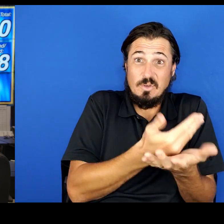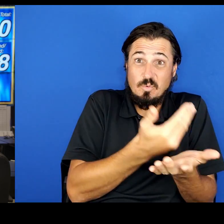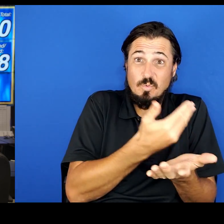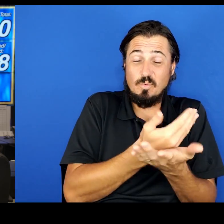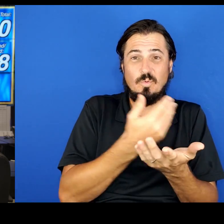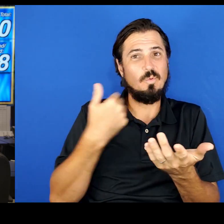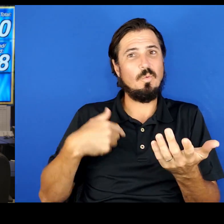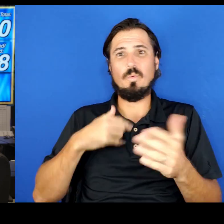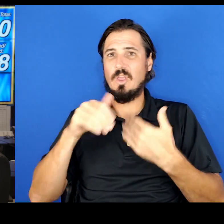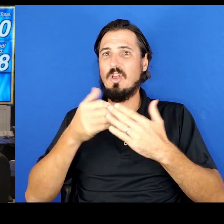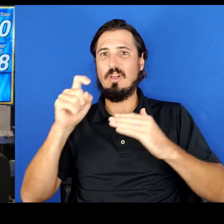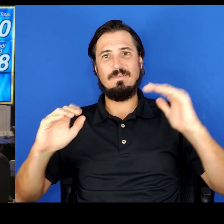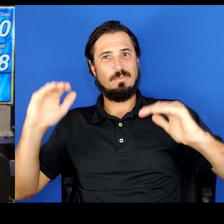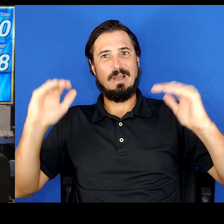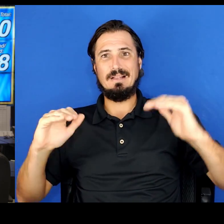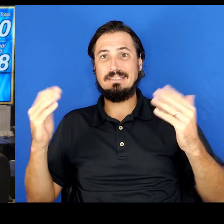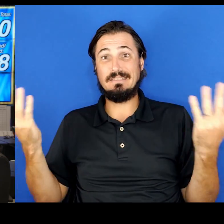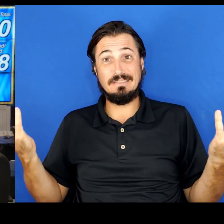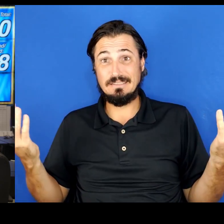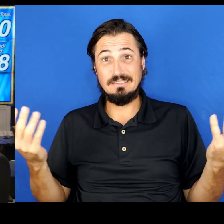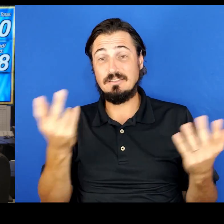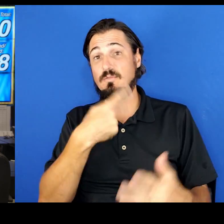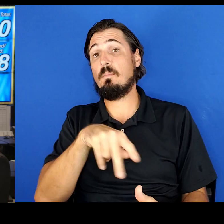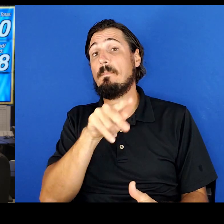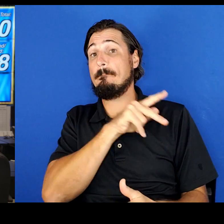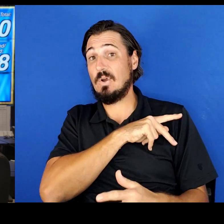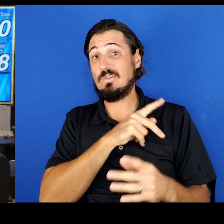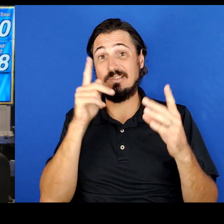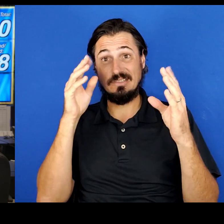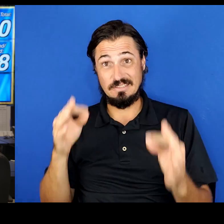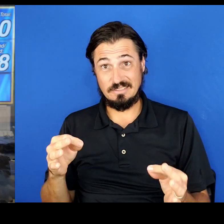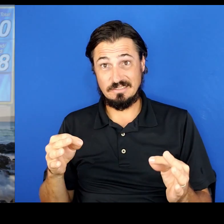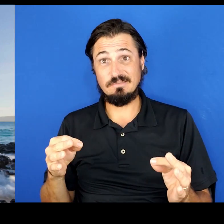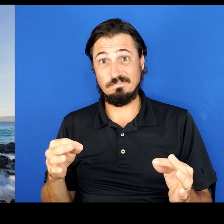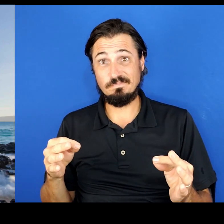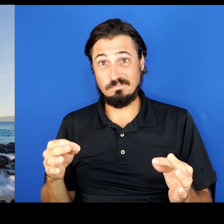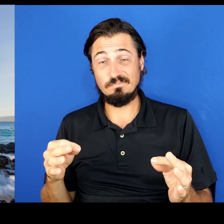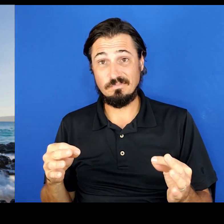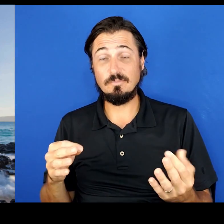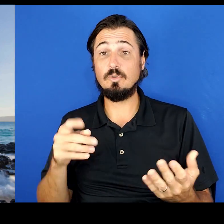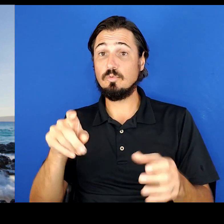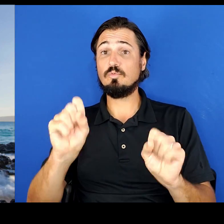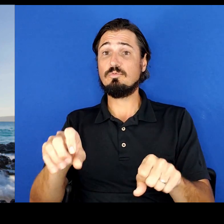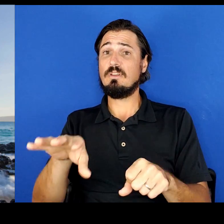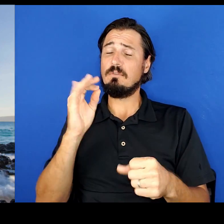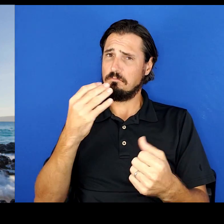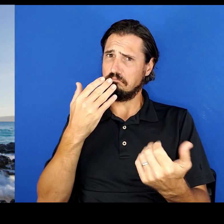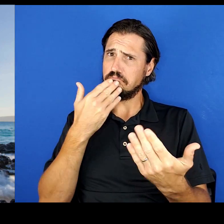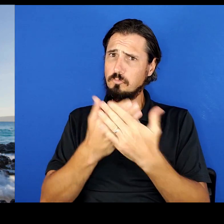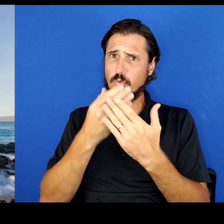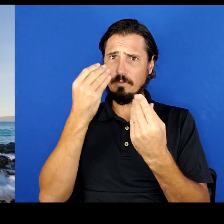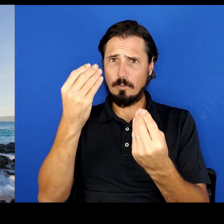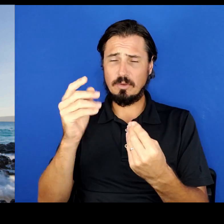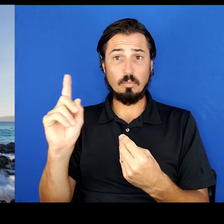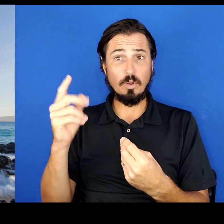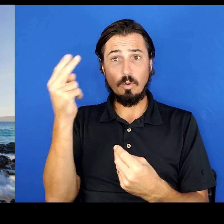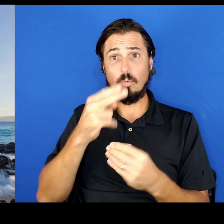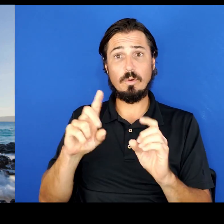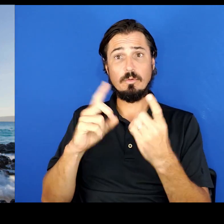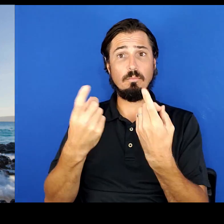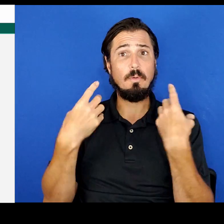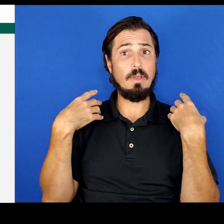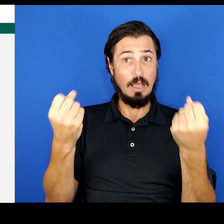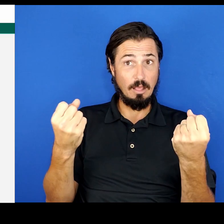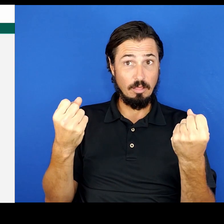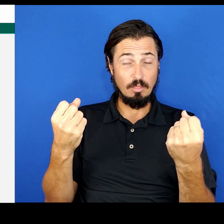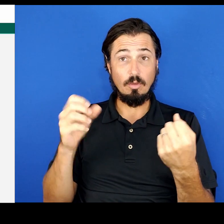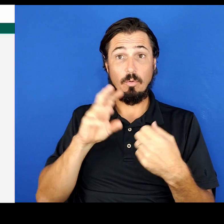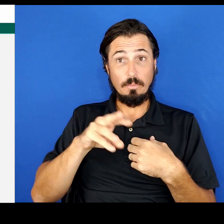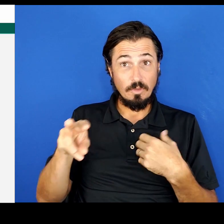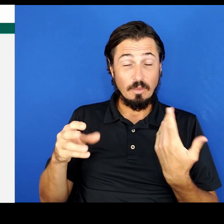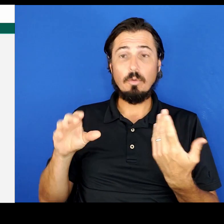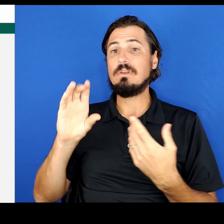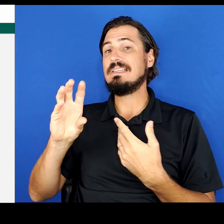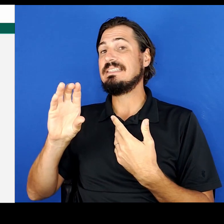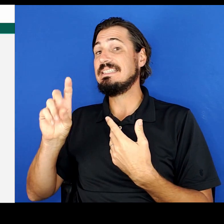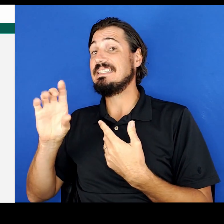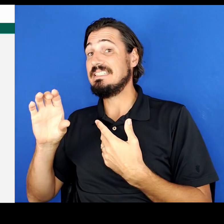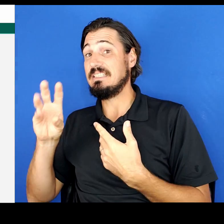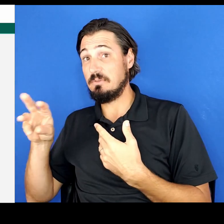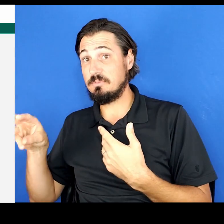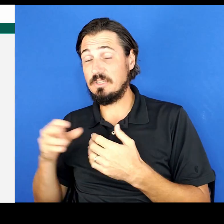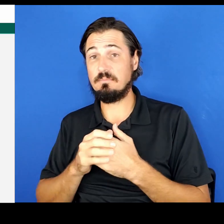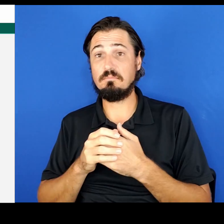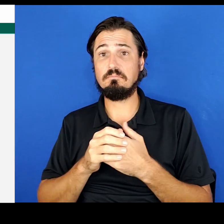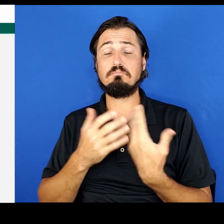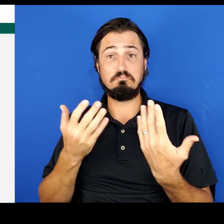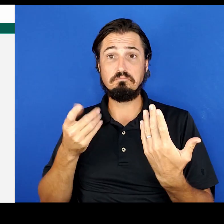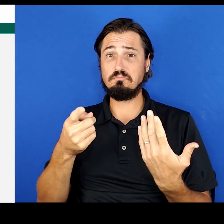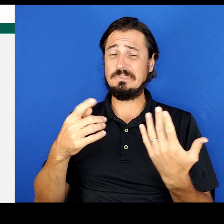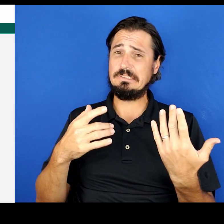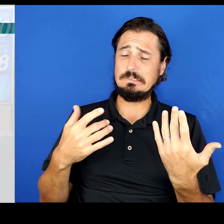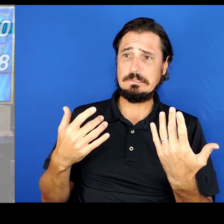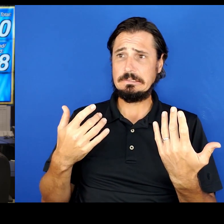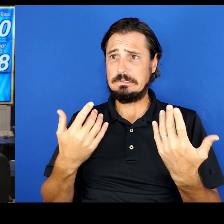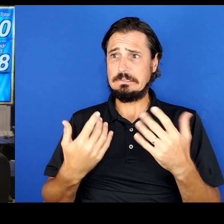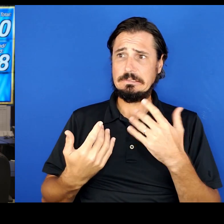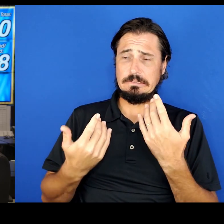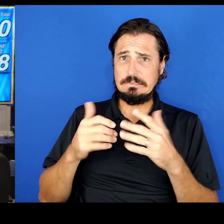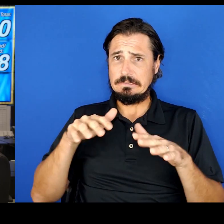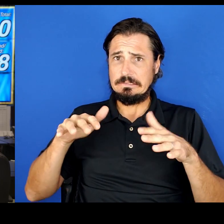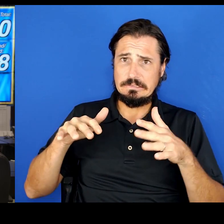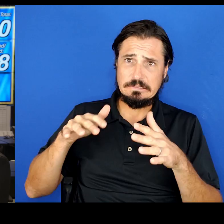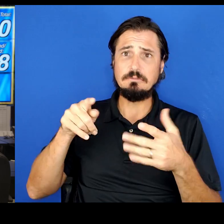concerns tips for us. It is a personal decision. People can find accurate information at the Hawaii DOH and CDC websites, and can discuss their concerns with their healthcare provider or with